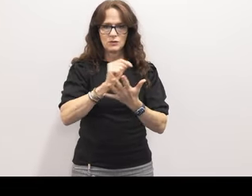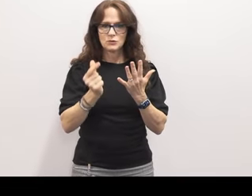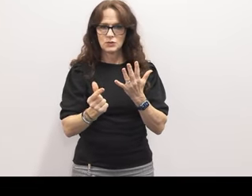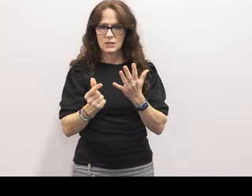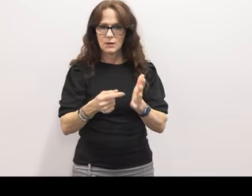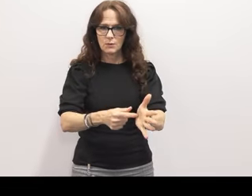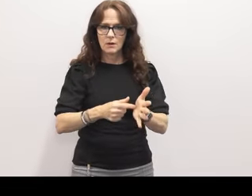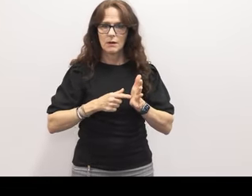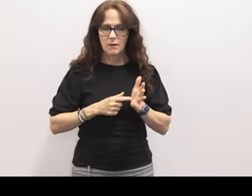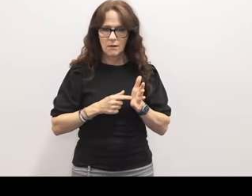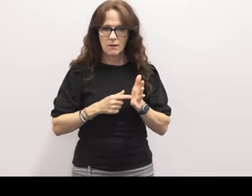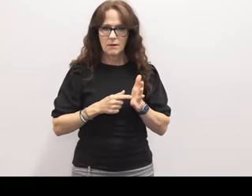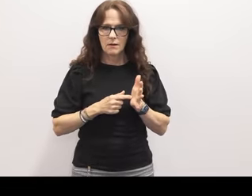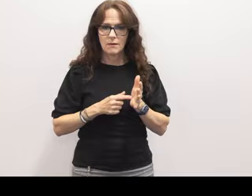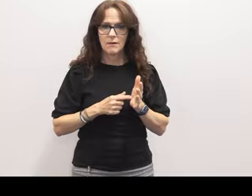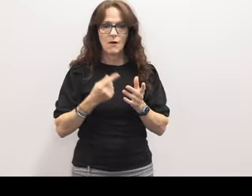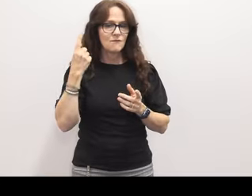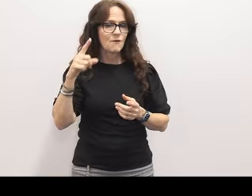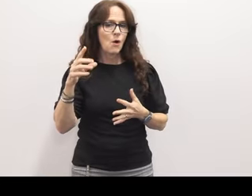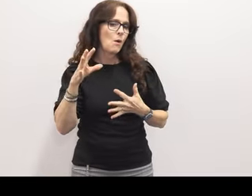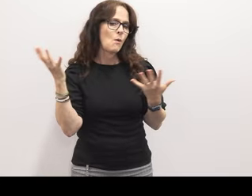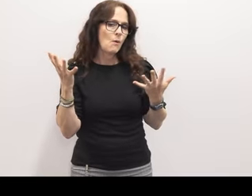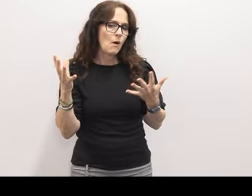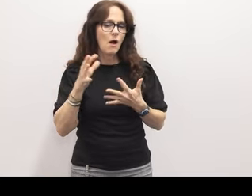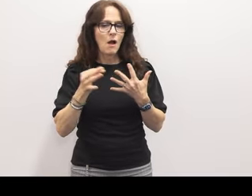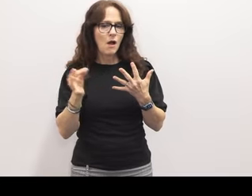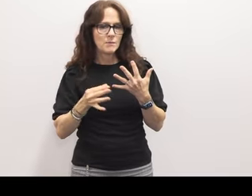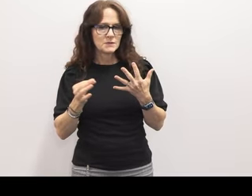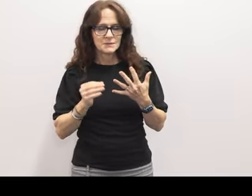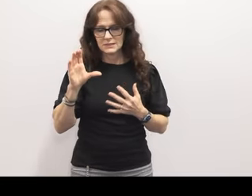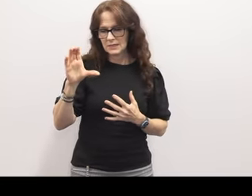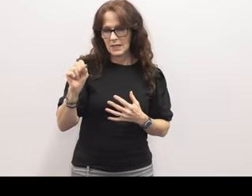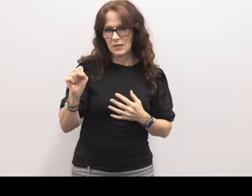in order to have the option of attending a CSU or UC.